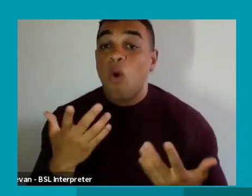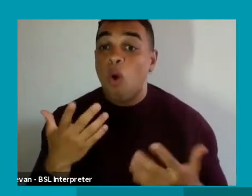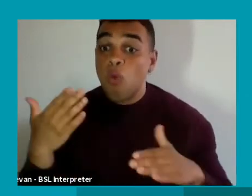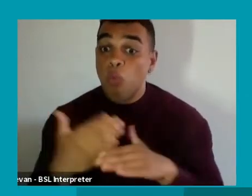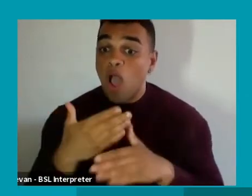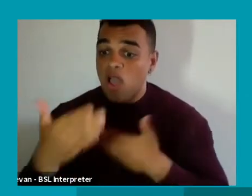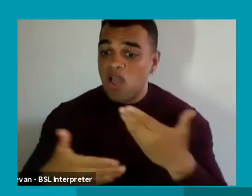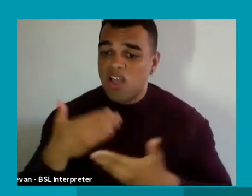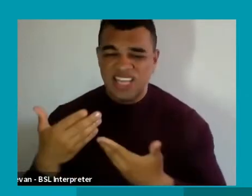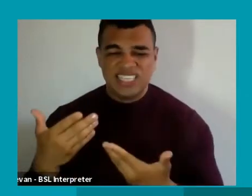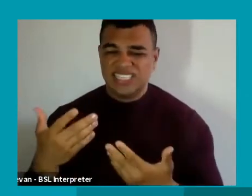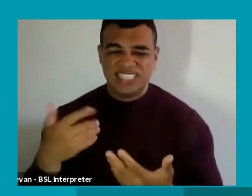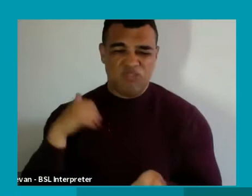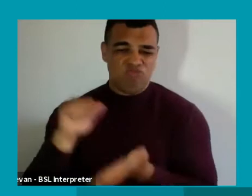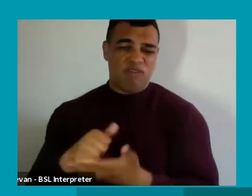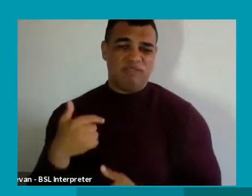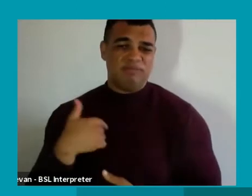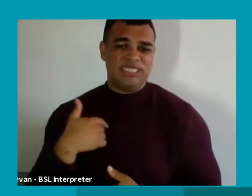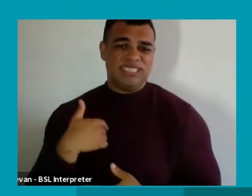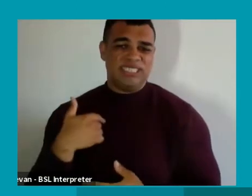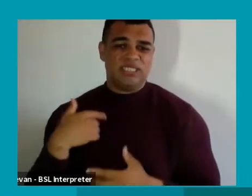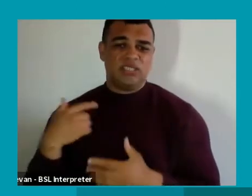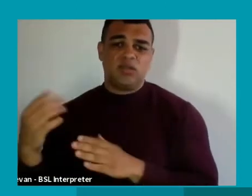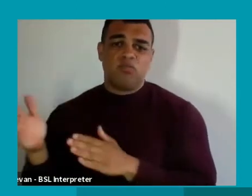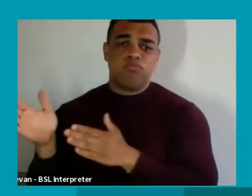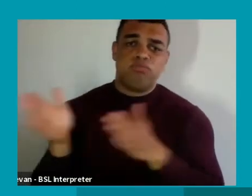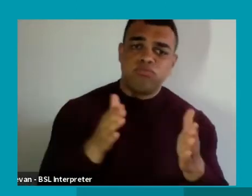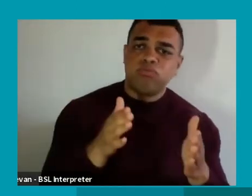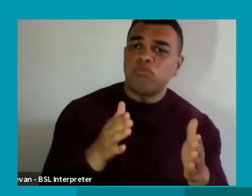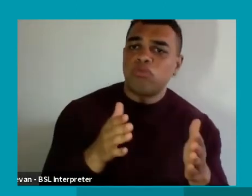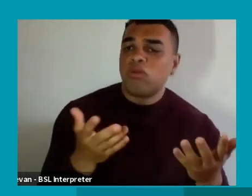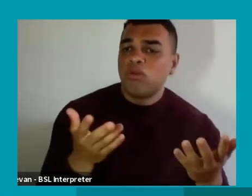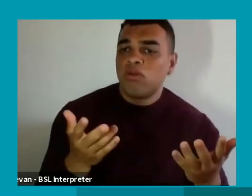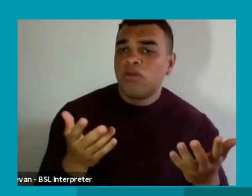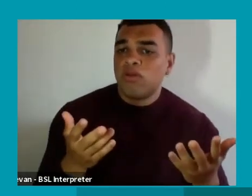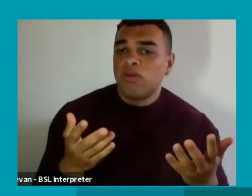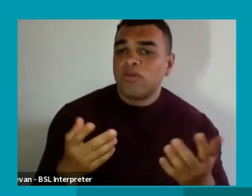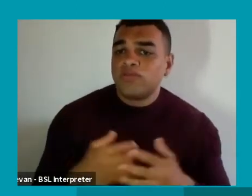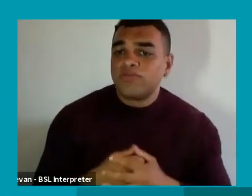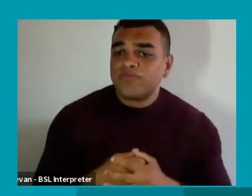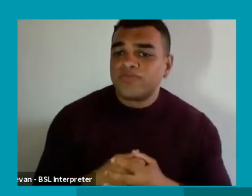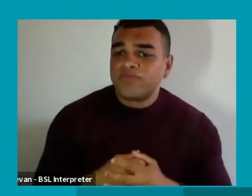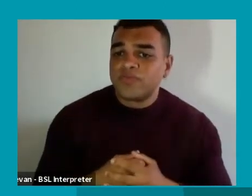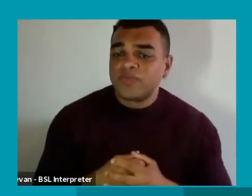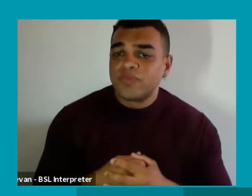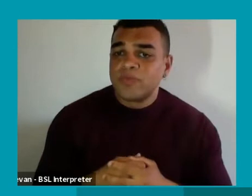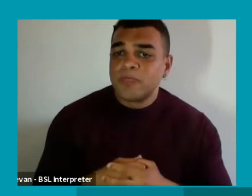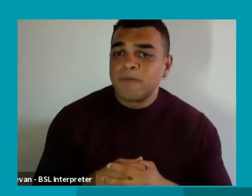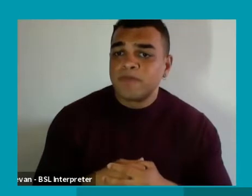And he decided to move on after three months. And these are all, you know legitimate.